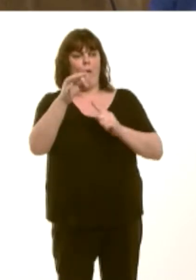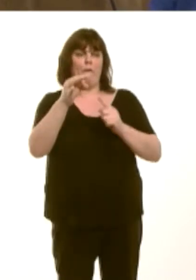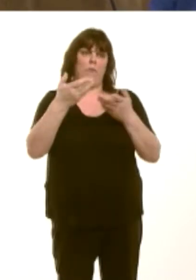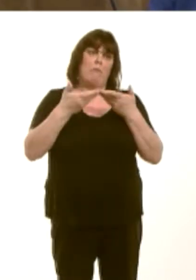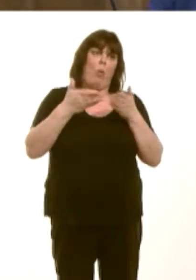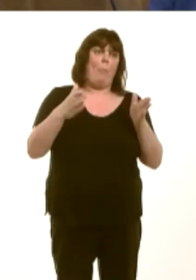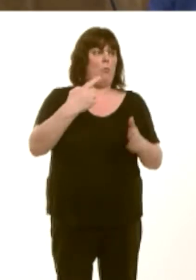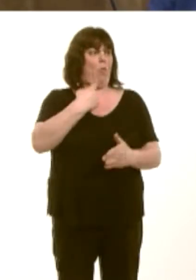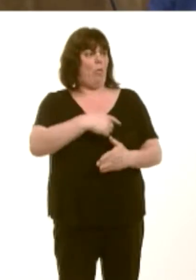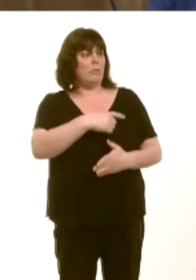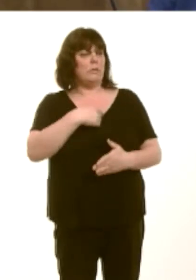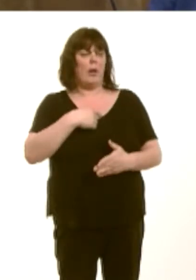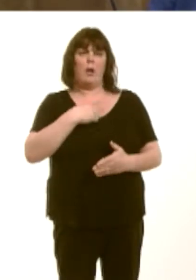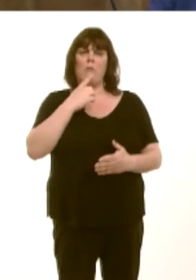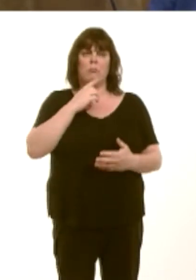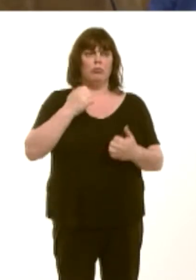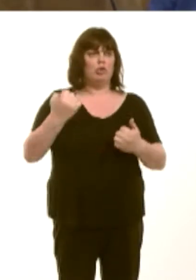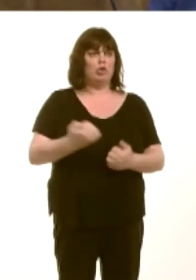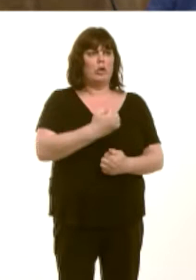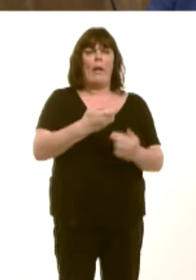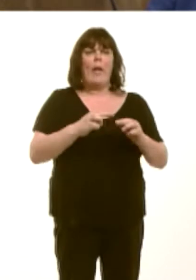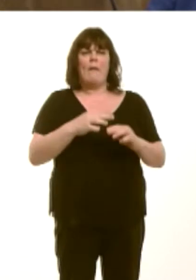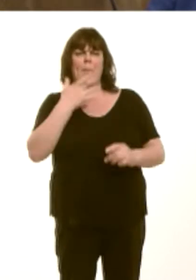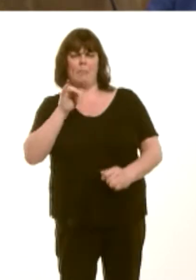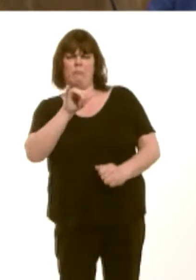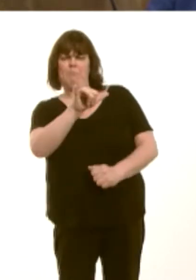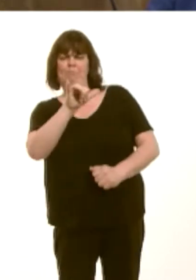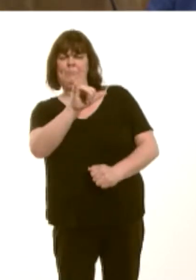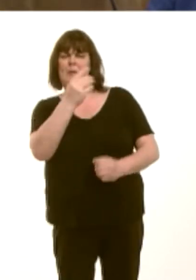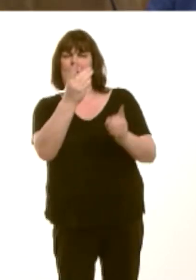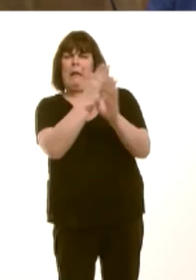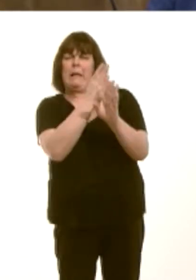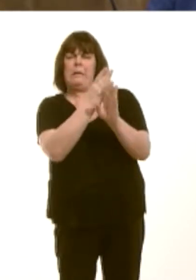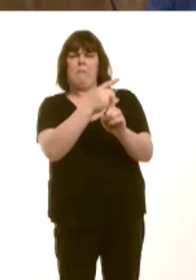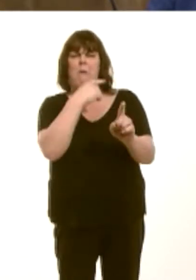isnít as clear as it should be, is certainly something as a Government weíd look to consider. Andrew R.T.